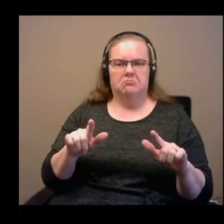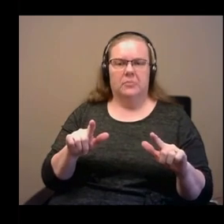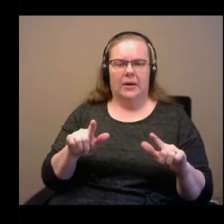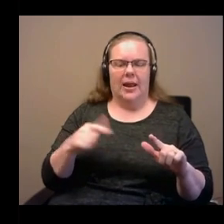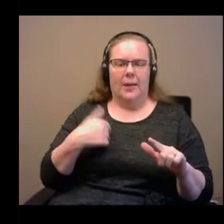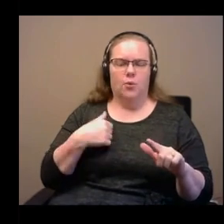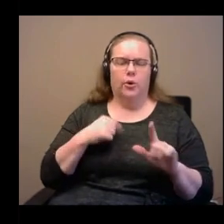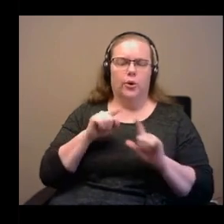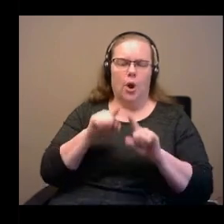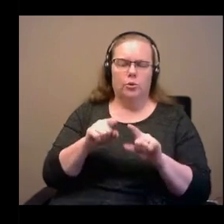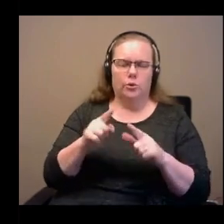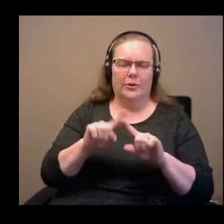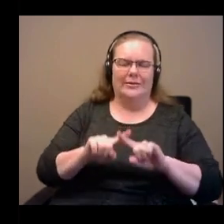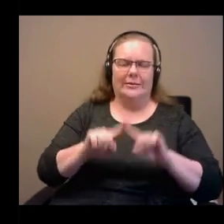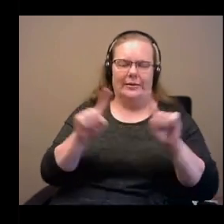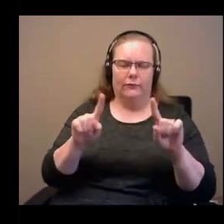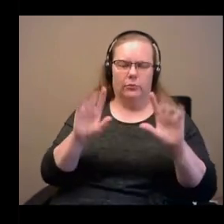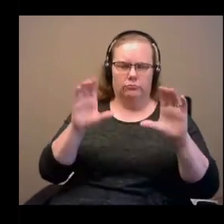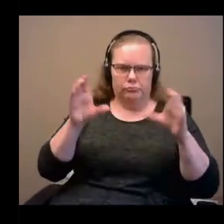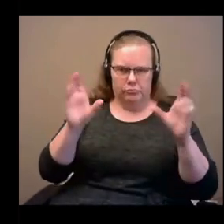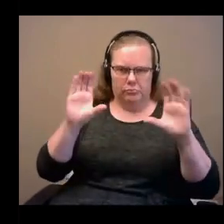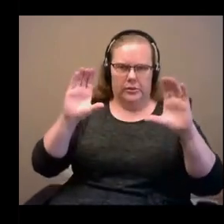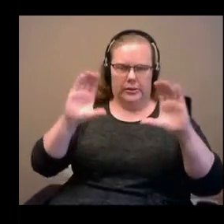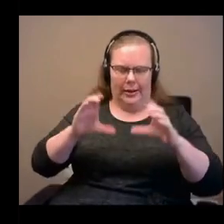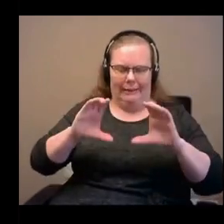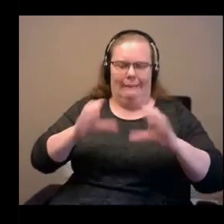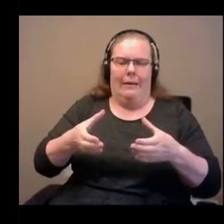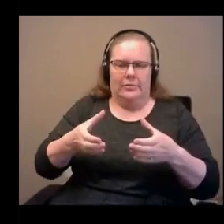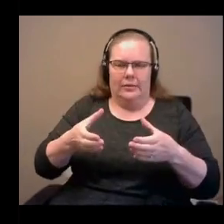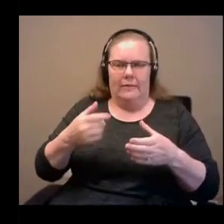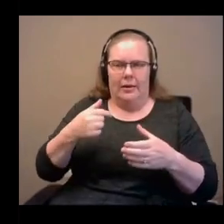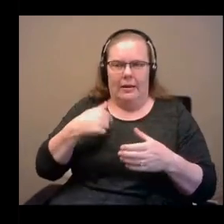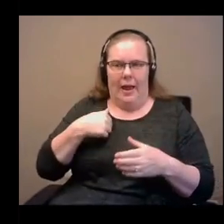questions fascinating. I’ve done a bit of research on questions. I’ve talked about it in a prior